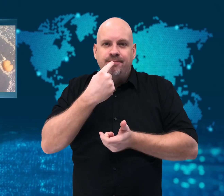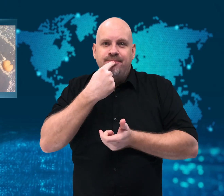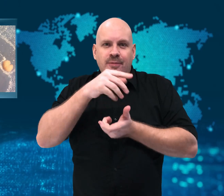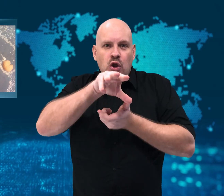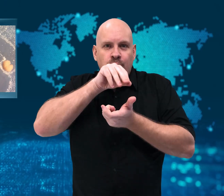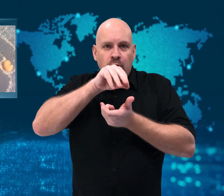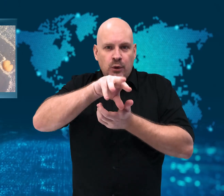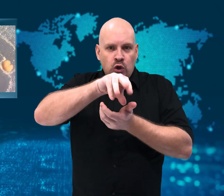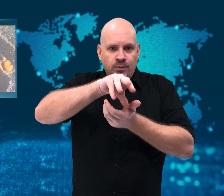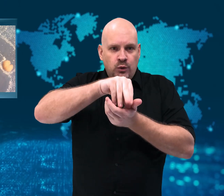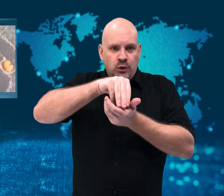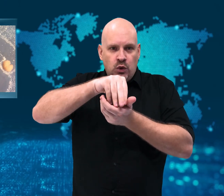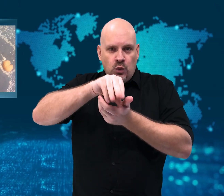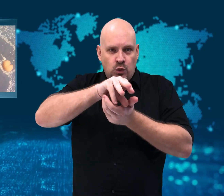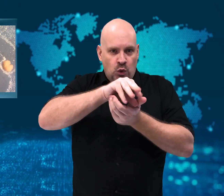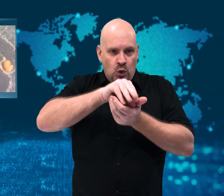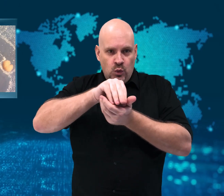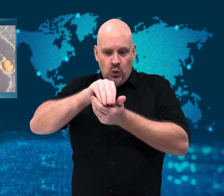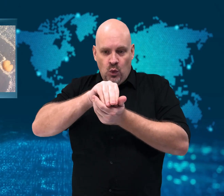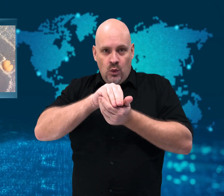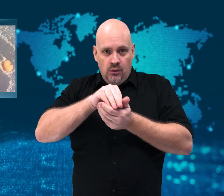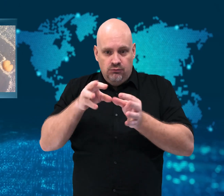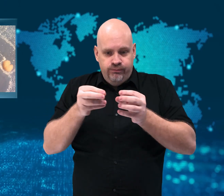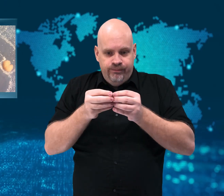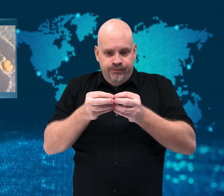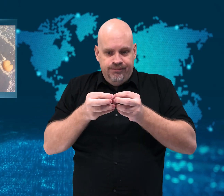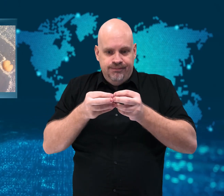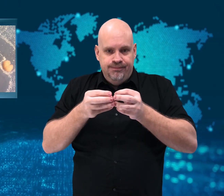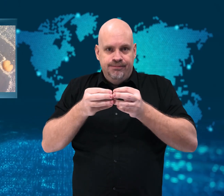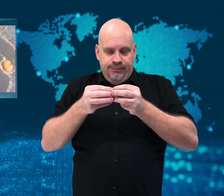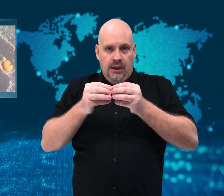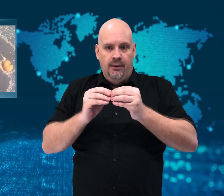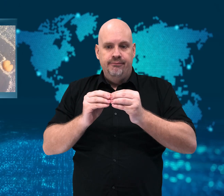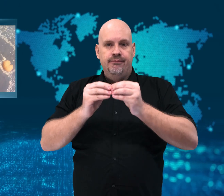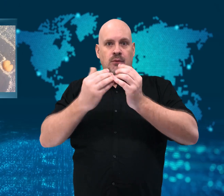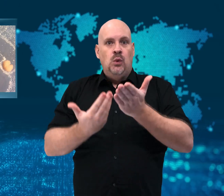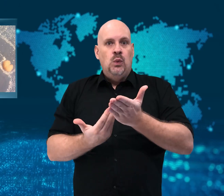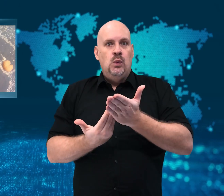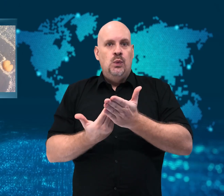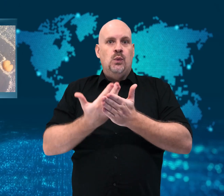and later the cells become new xenobots.